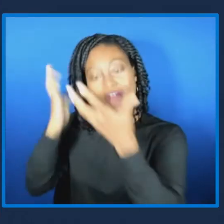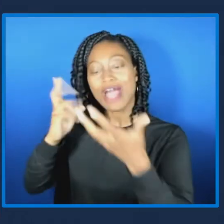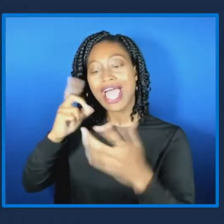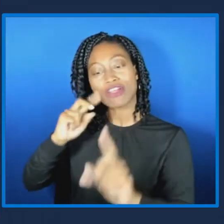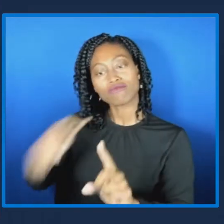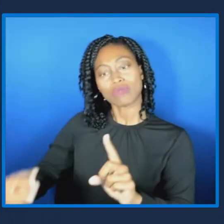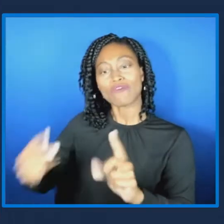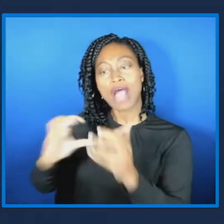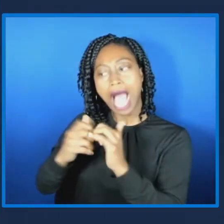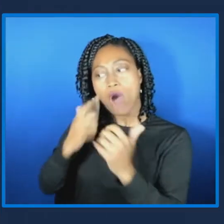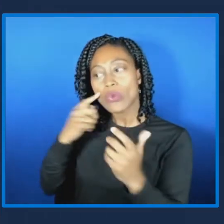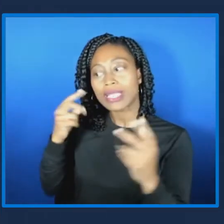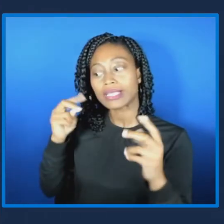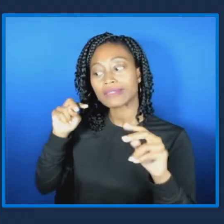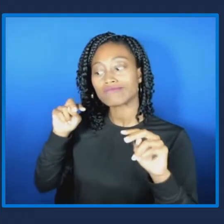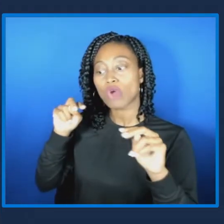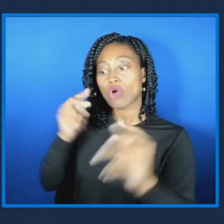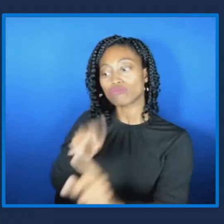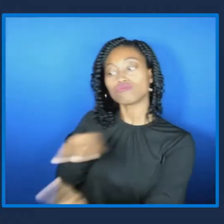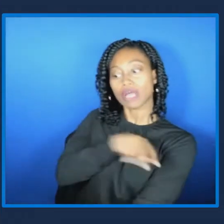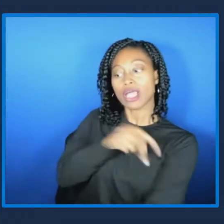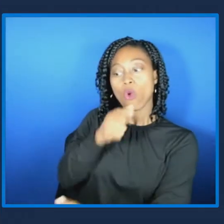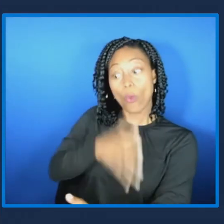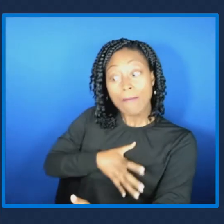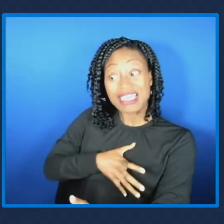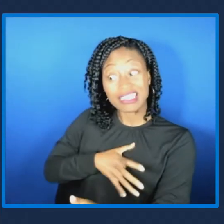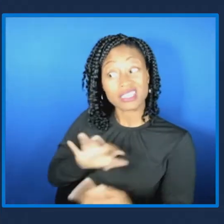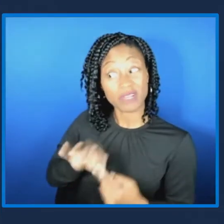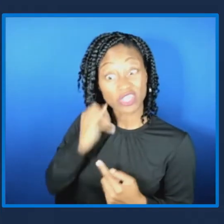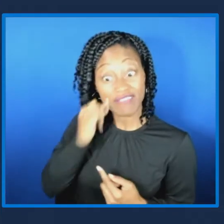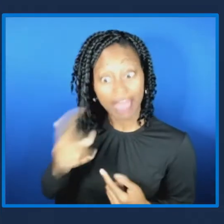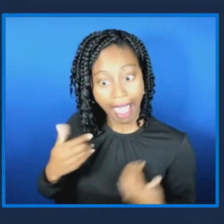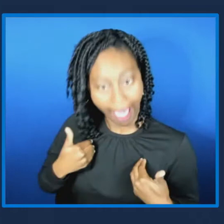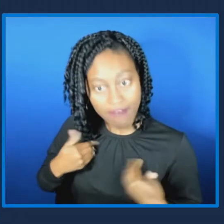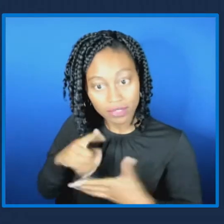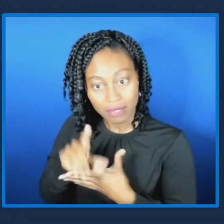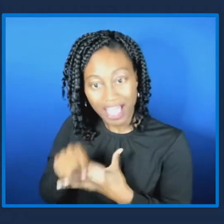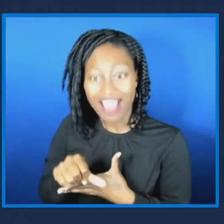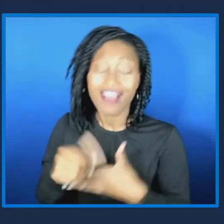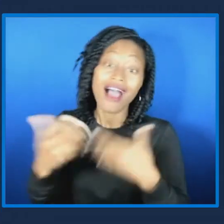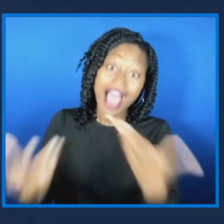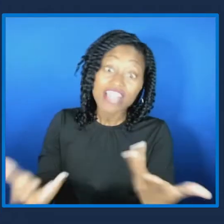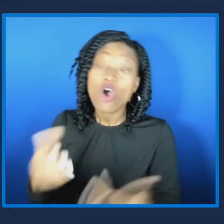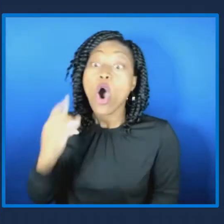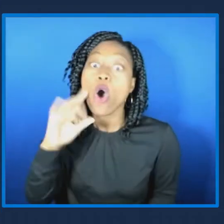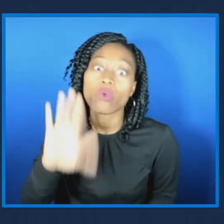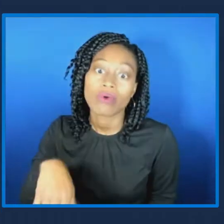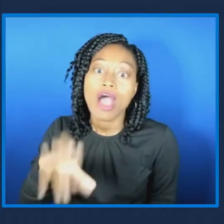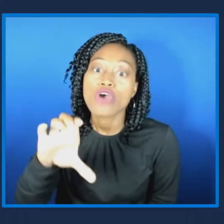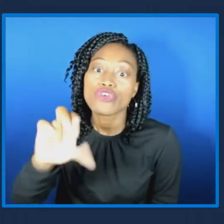And talking about trends, recently concluded Oscars and the "Crip Camp," and how representation